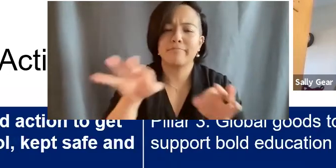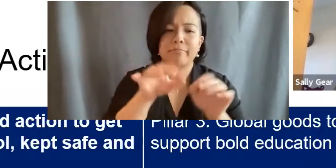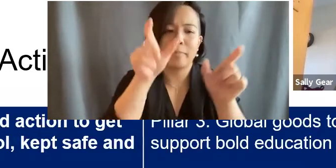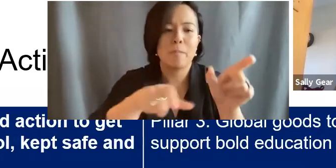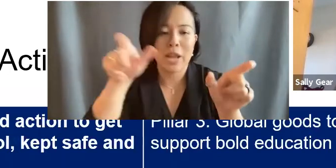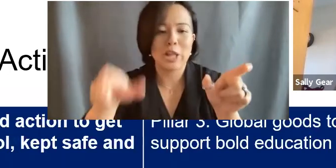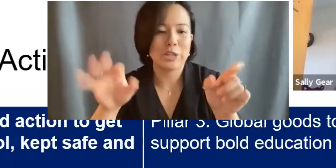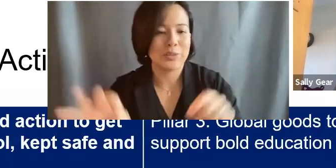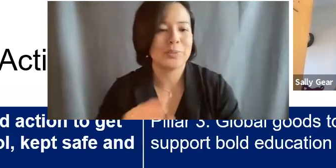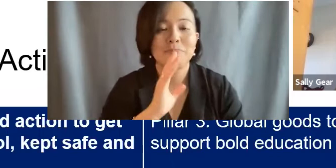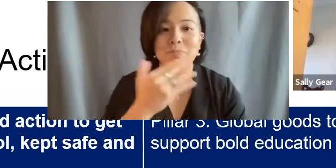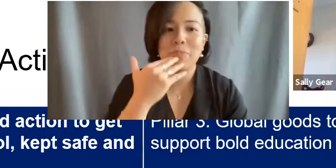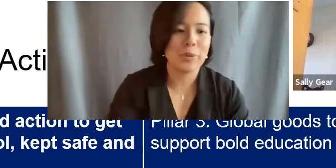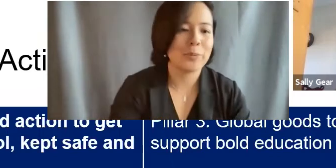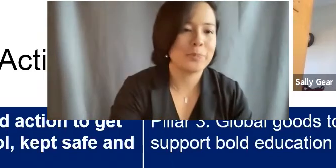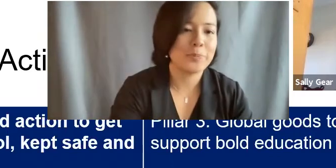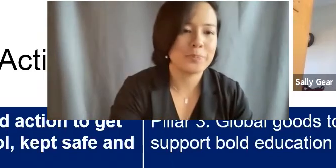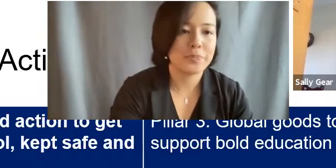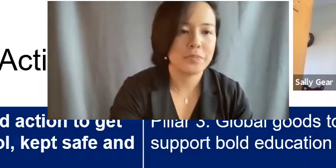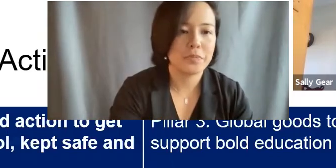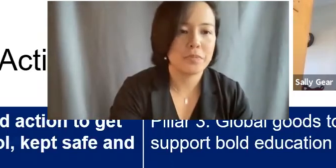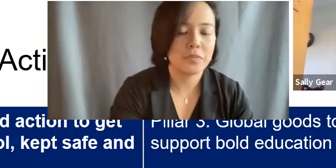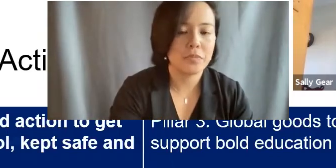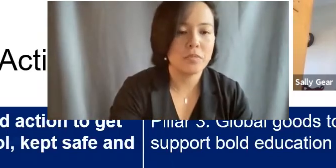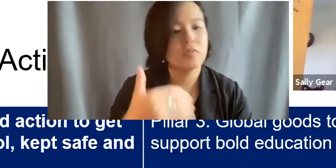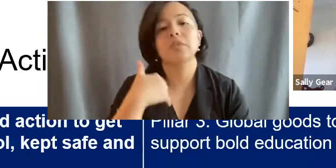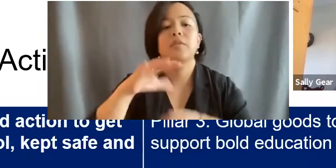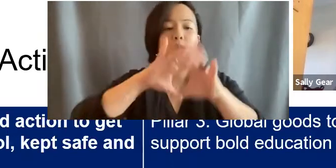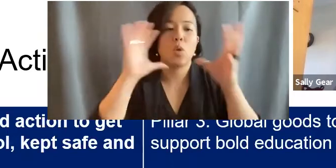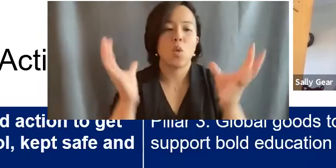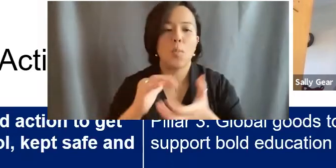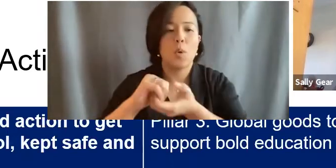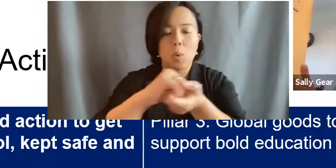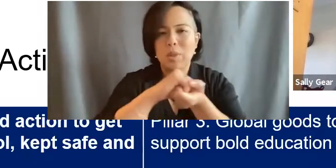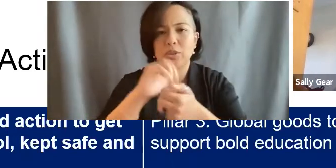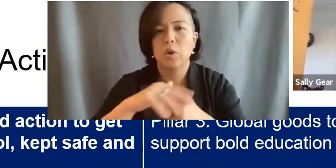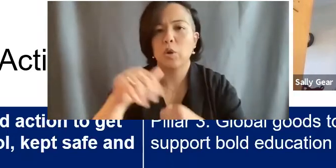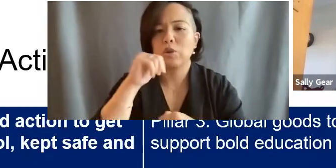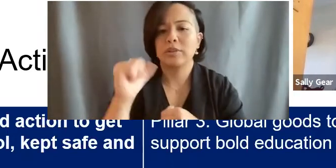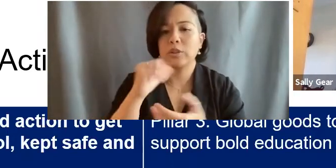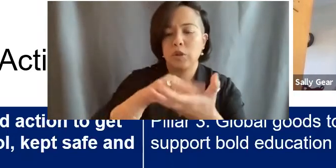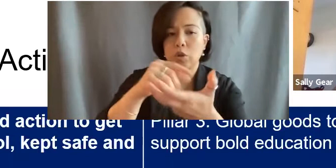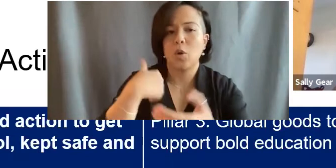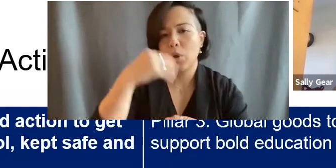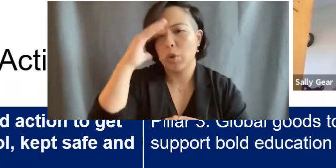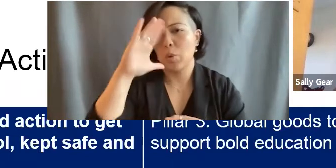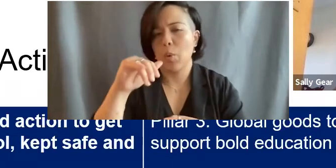So, there's a global coalition on girls learning so we know the evidence and I'll come back to that in a moment on adolescent girls.